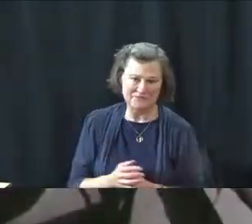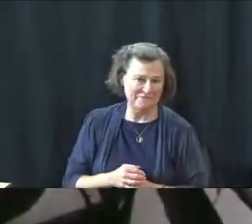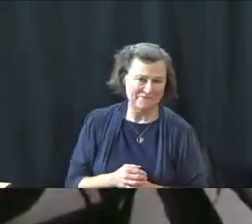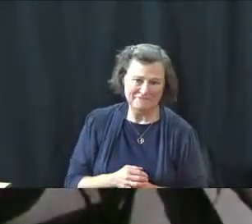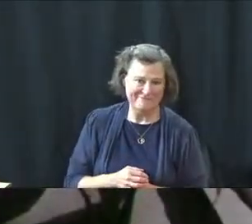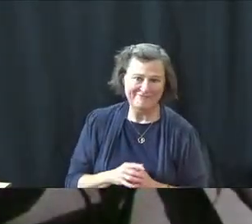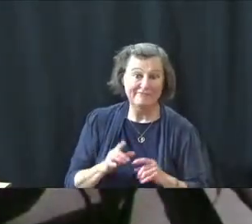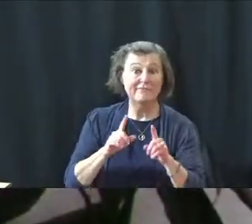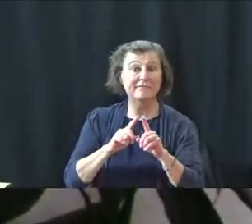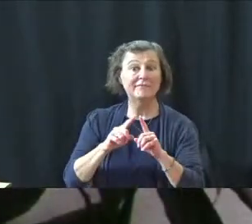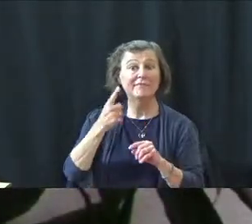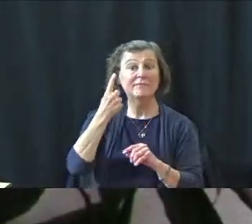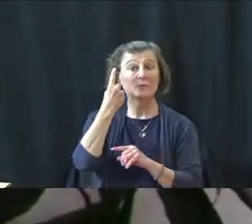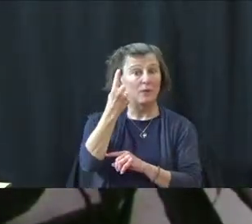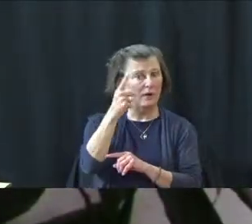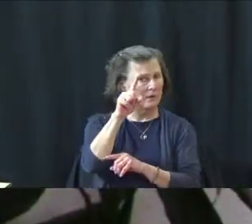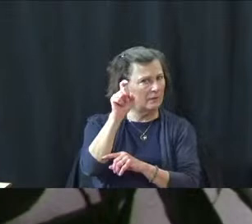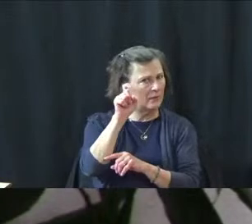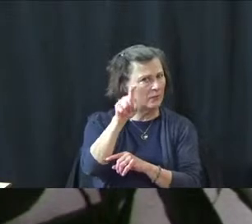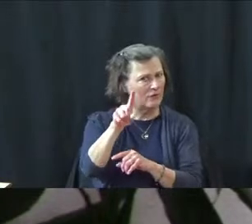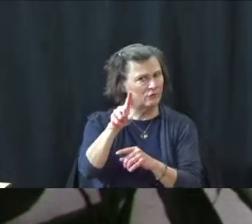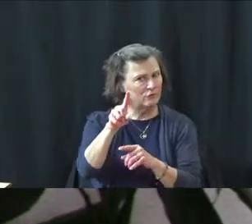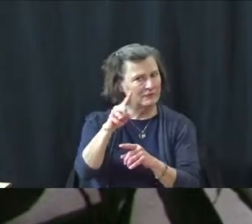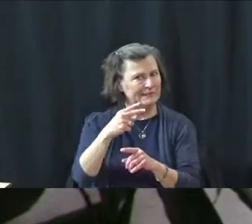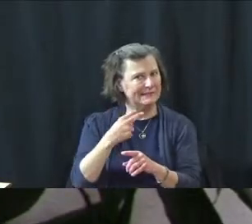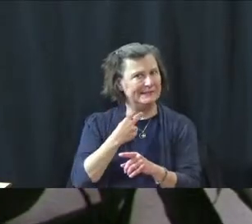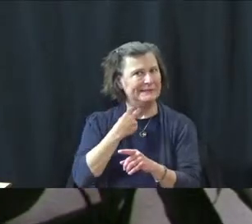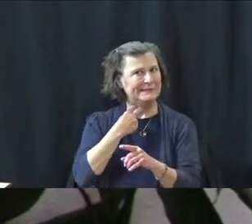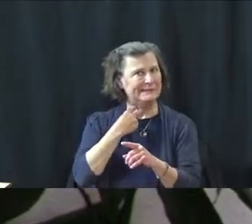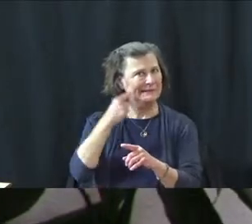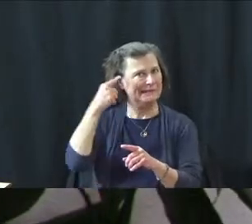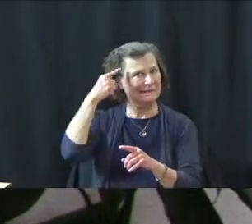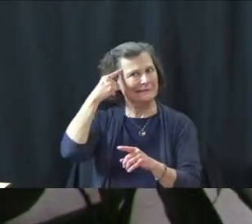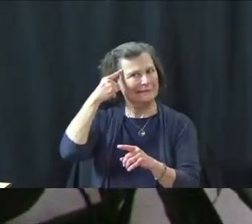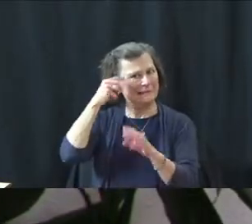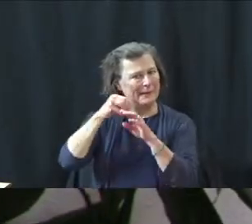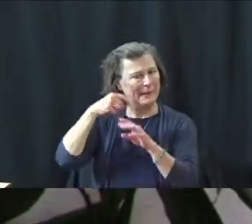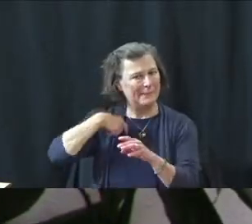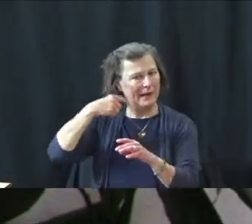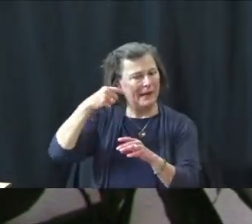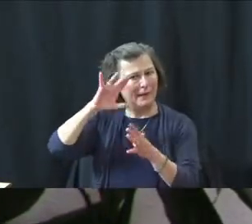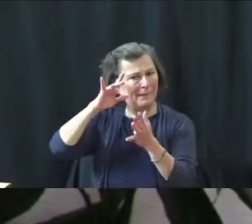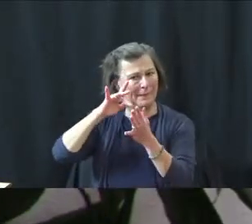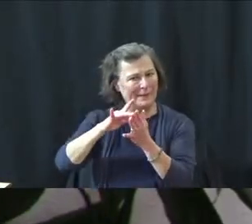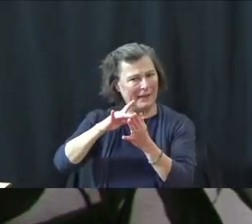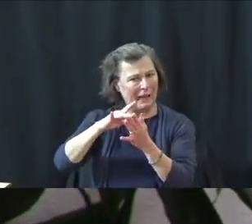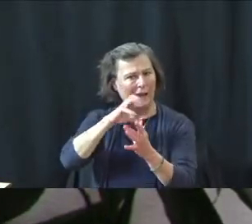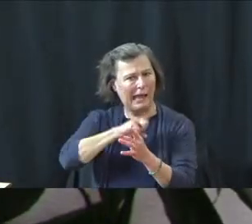But one question is stuck in my middle-aged craw.